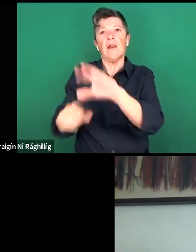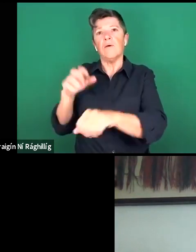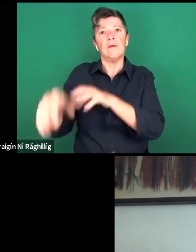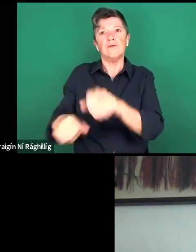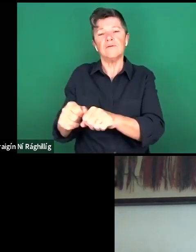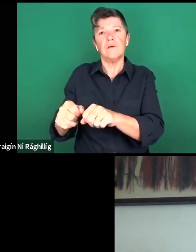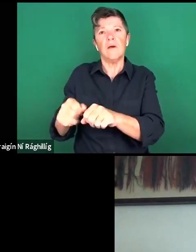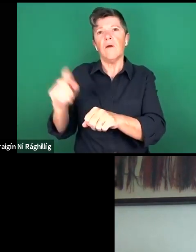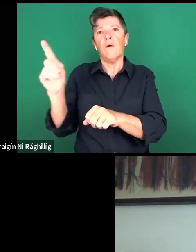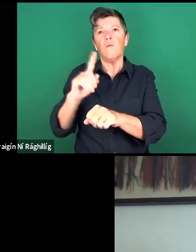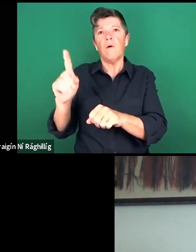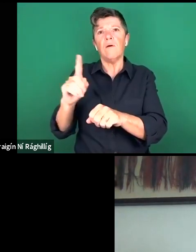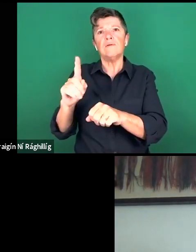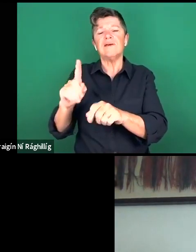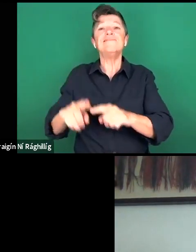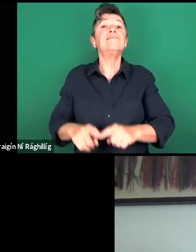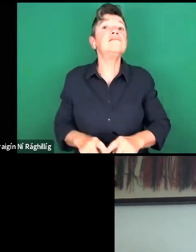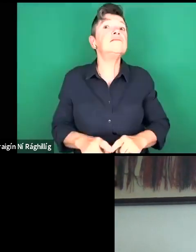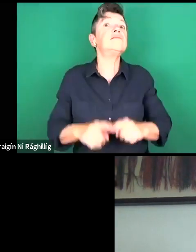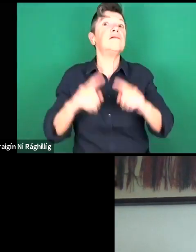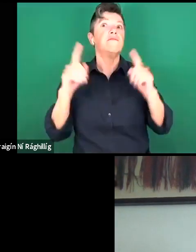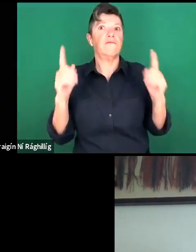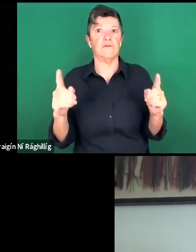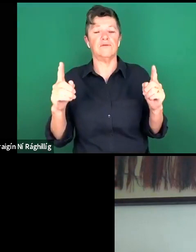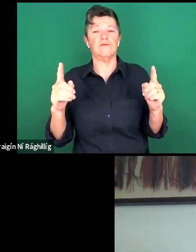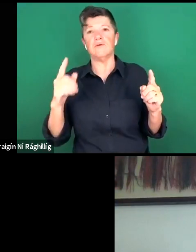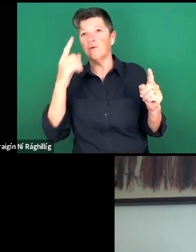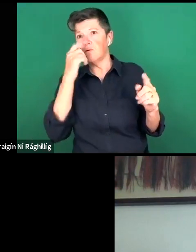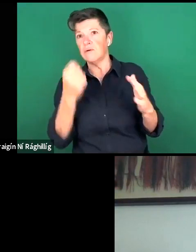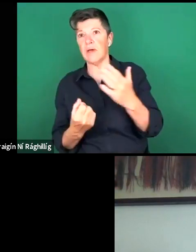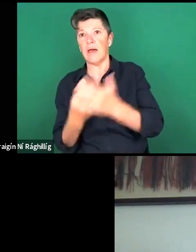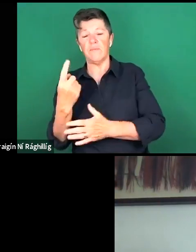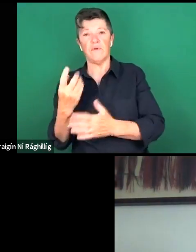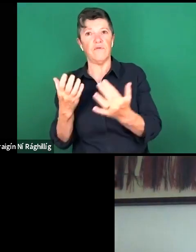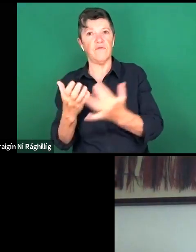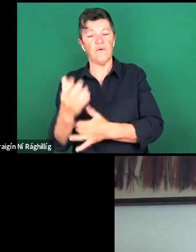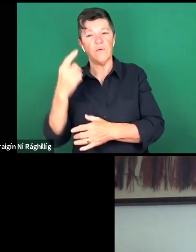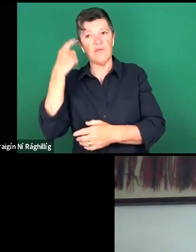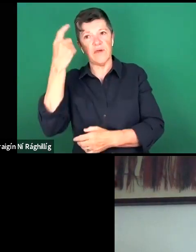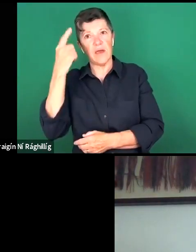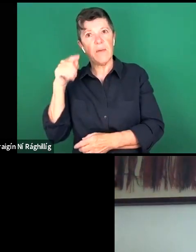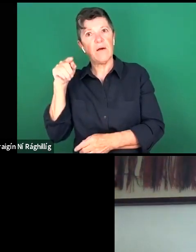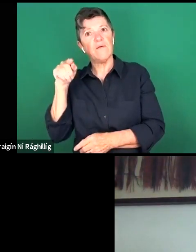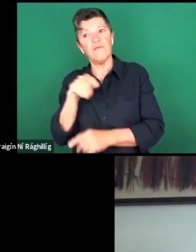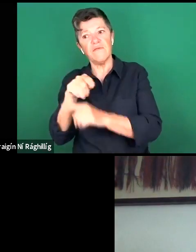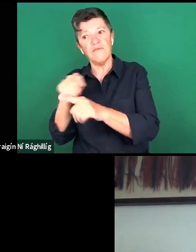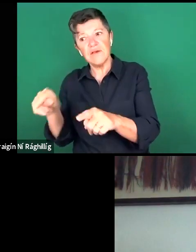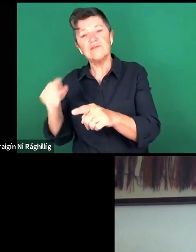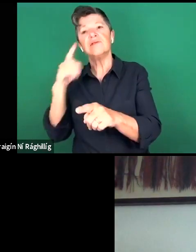with the best way of dealing with it is to ignore it